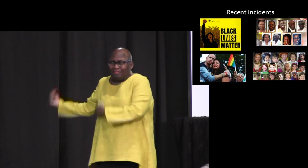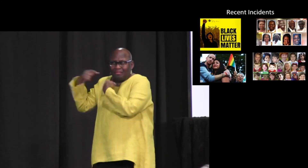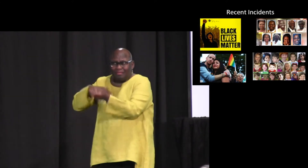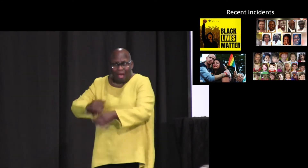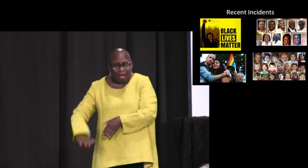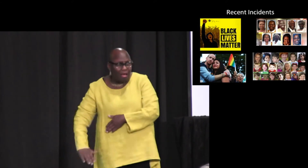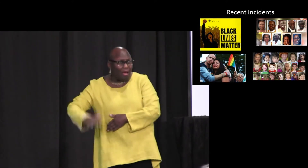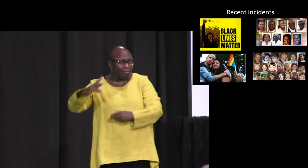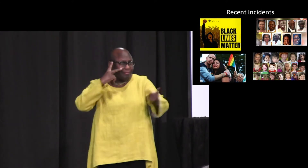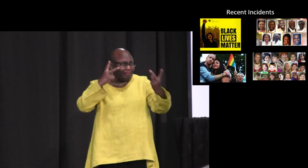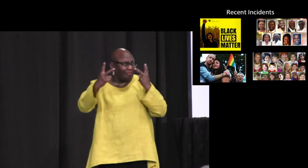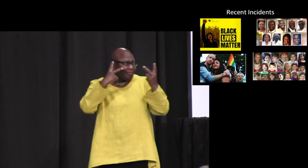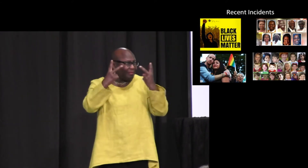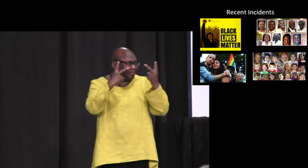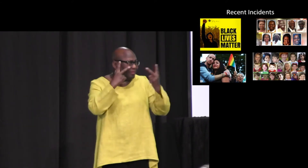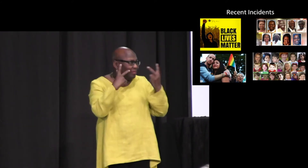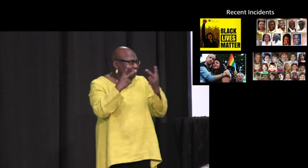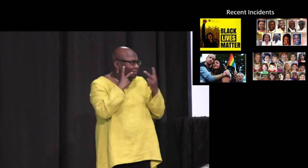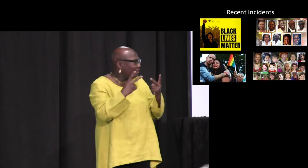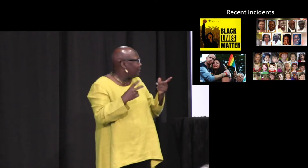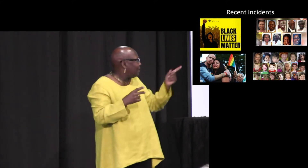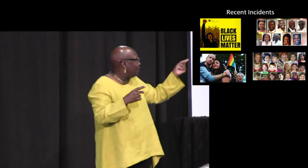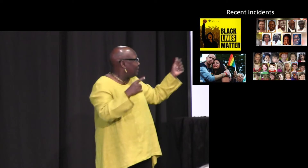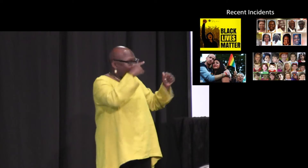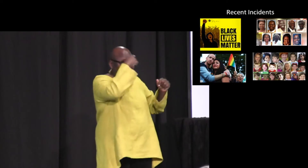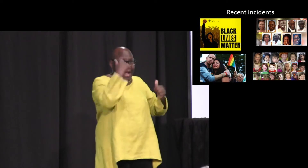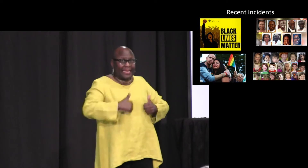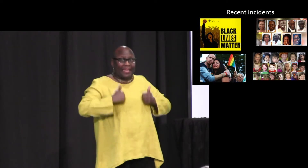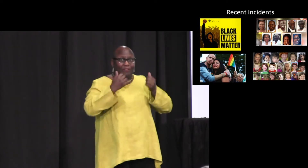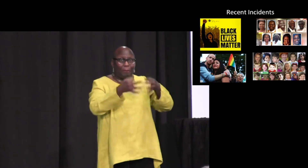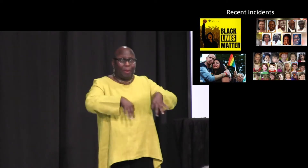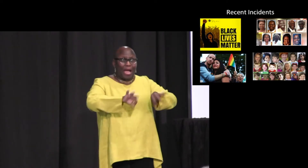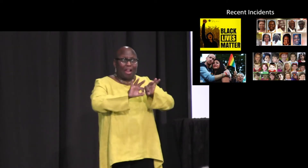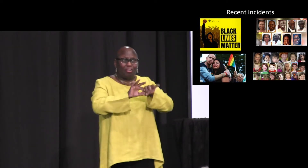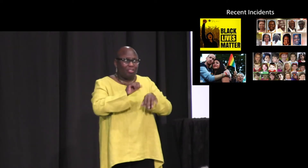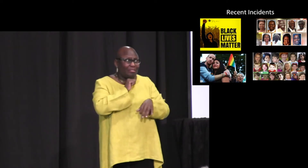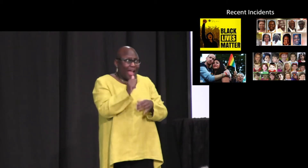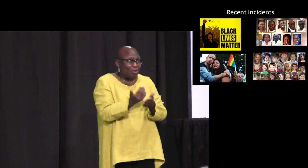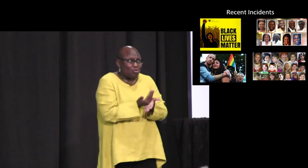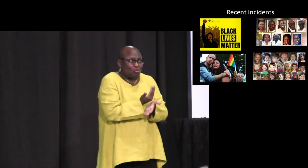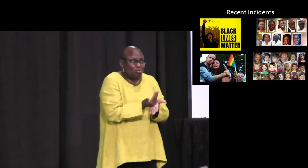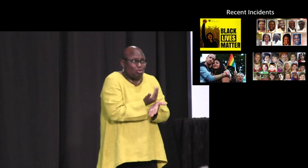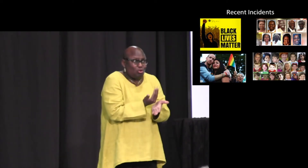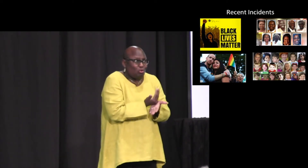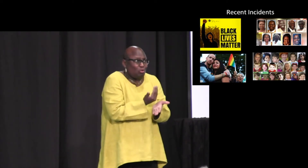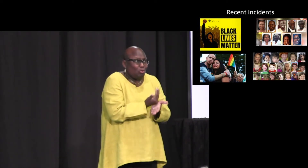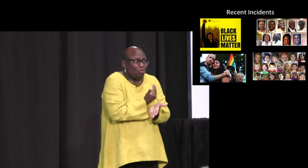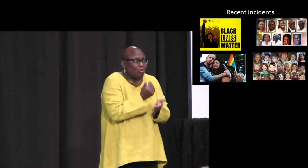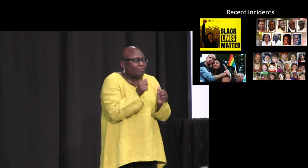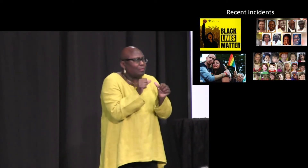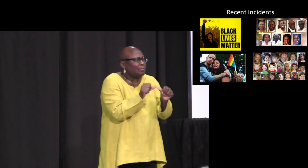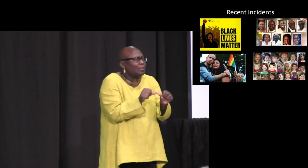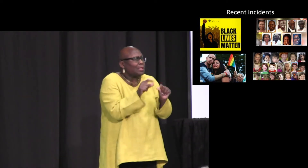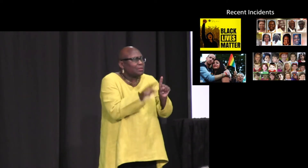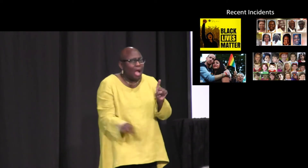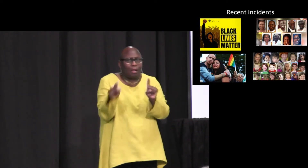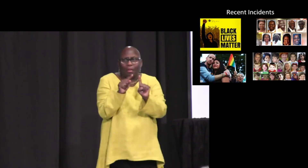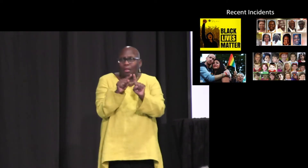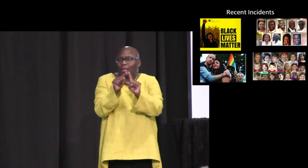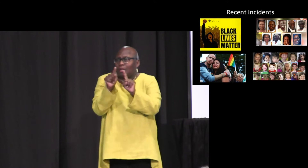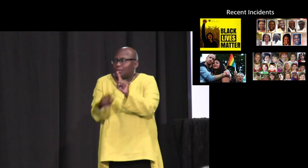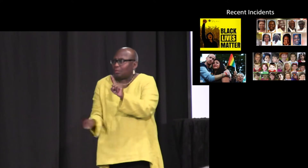and the killing of all these children at Sandy Hook Elementary.